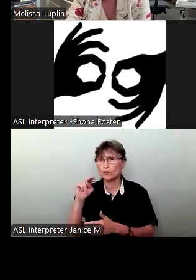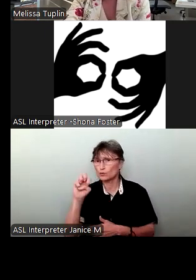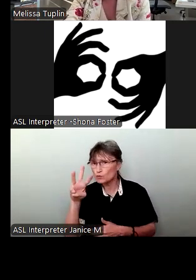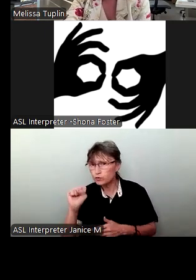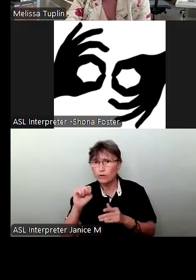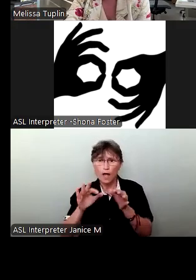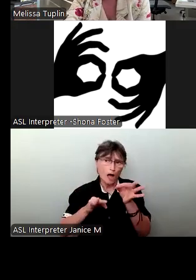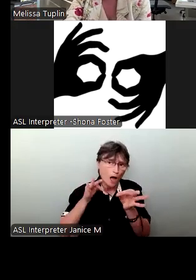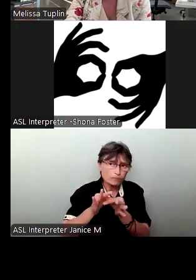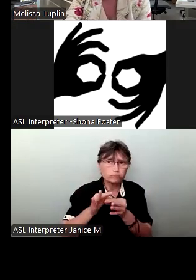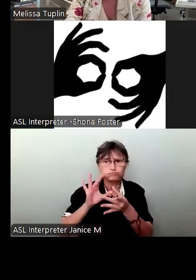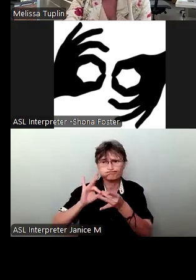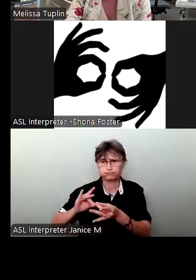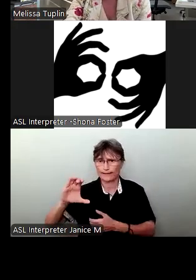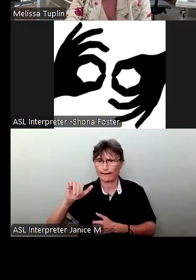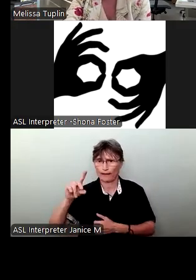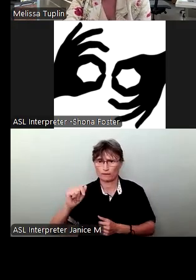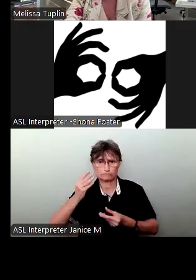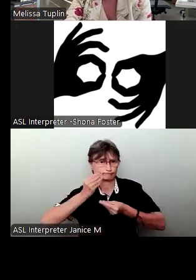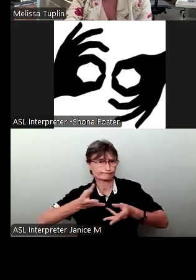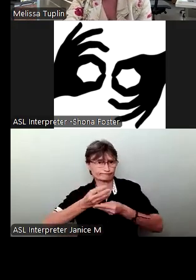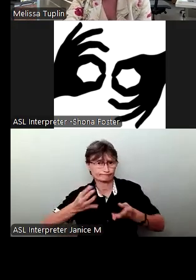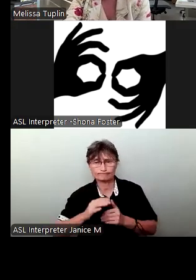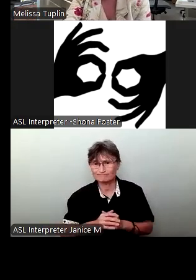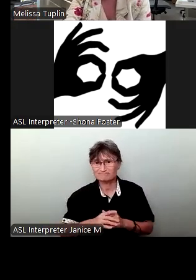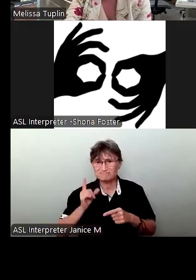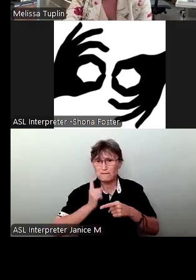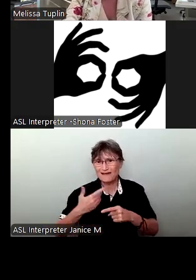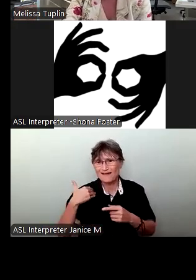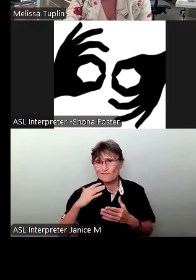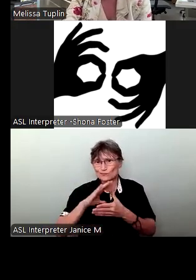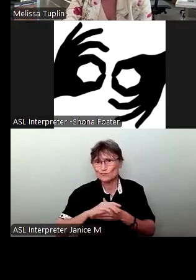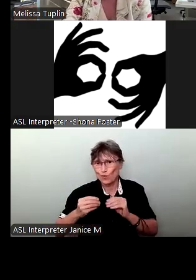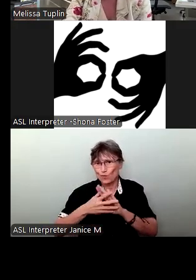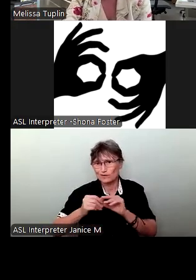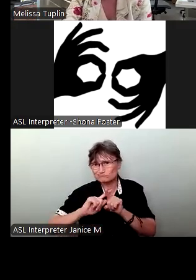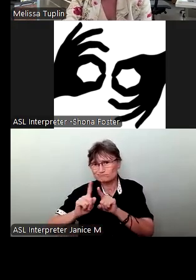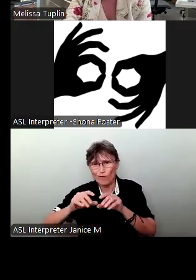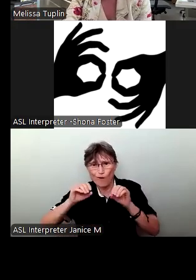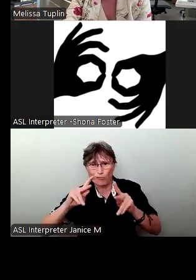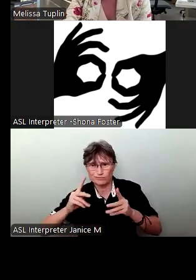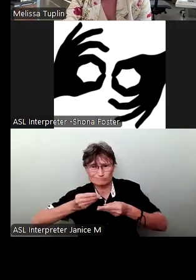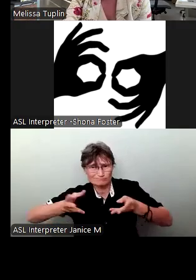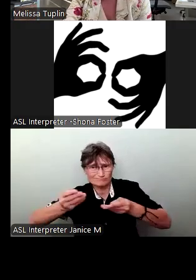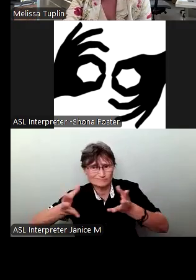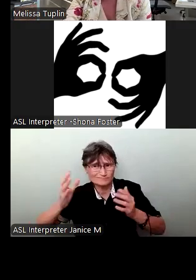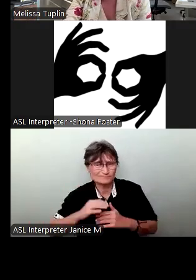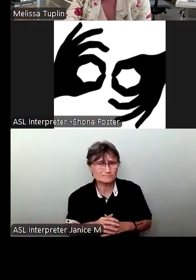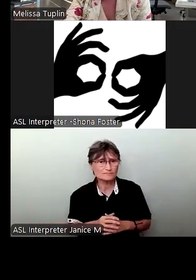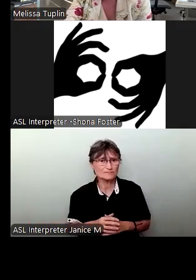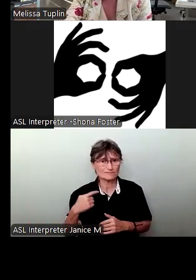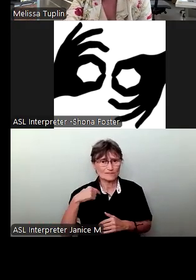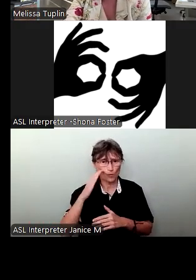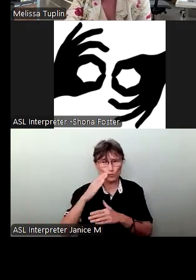opportunities, and our storytelling opportunities. I will also just share, so you can jot it down,